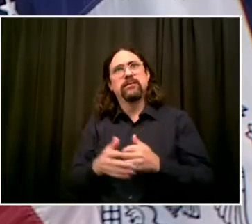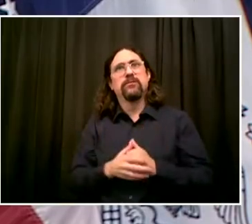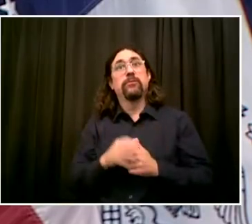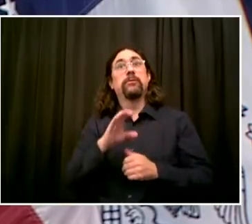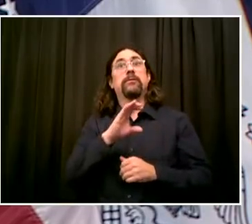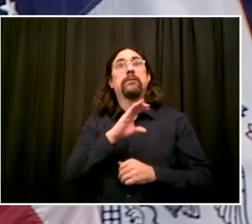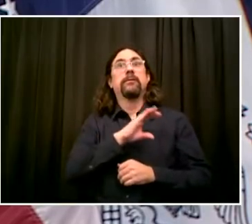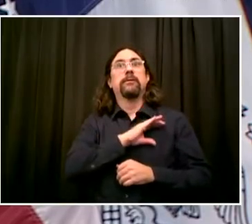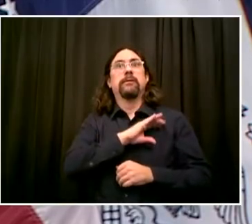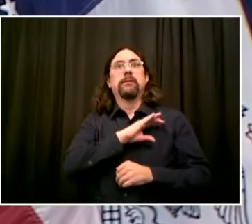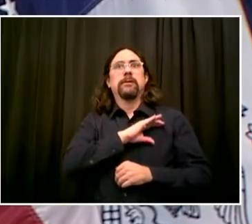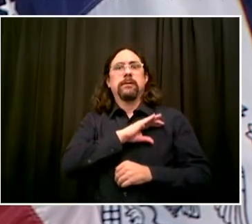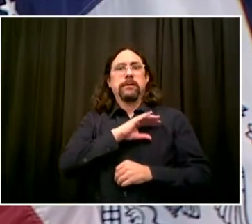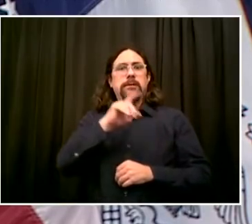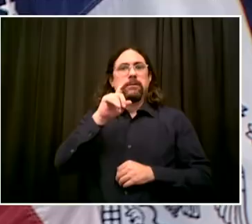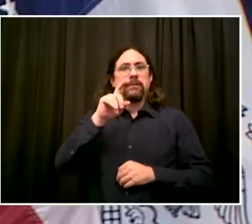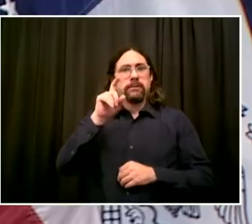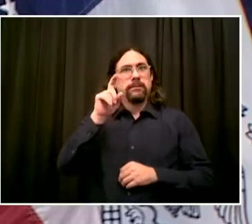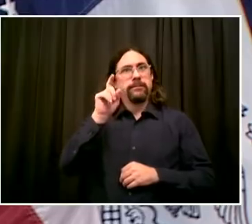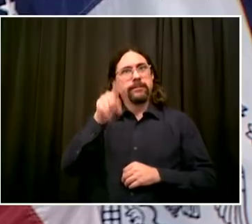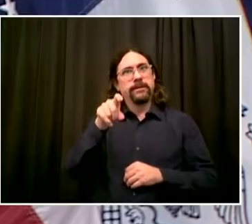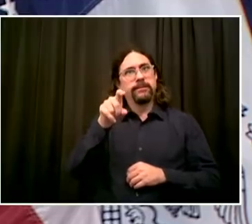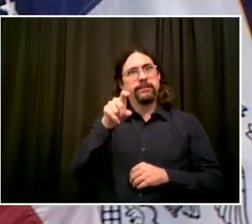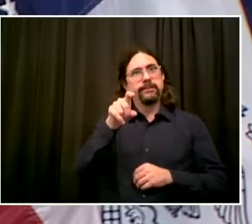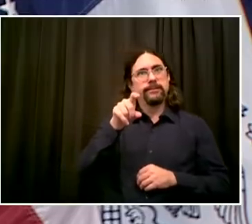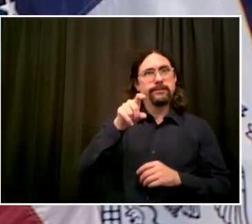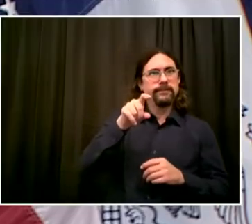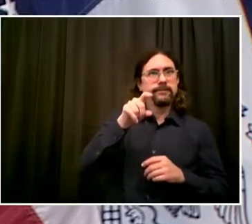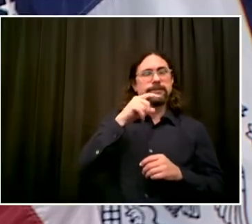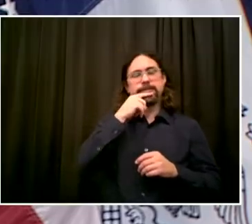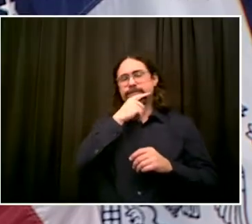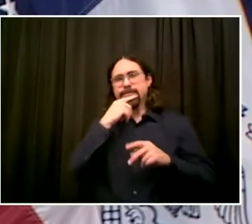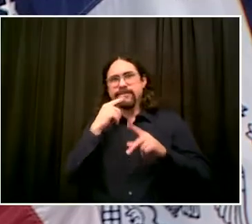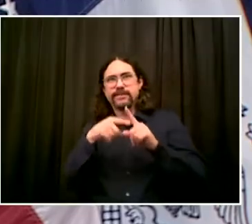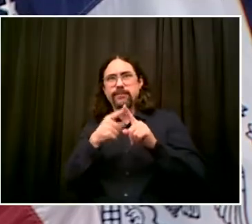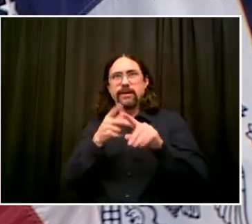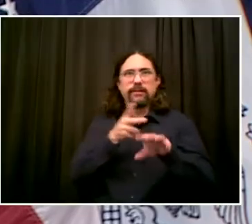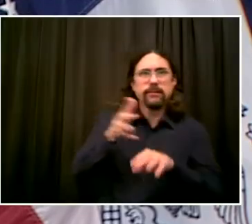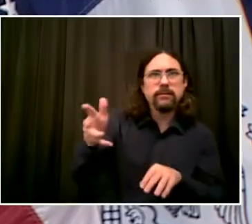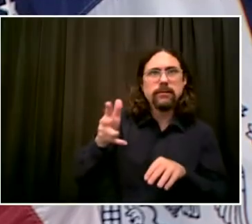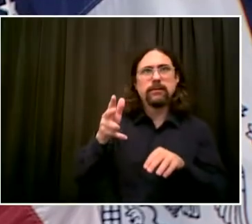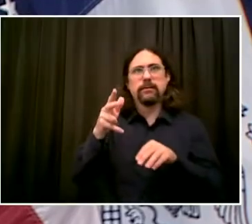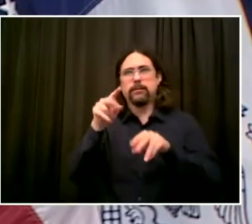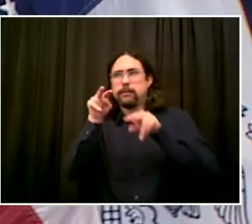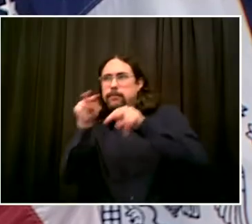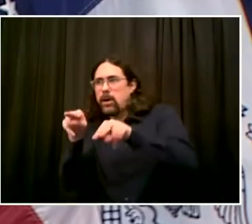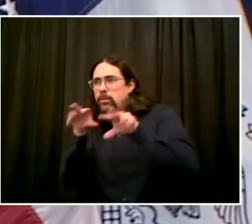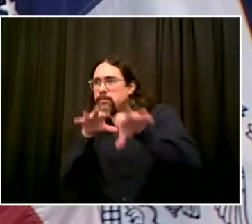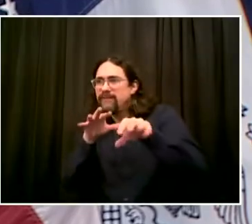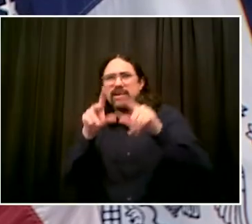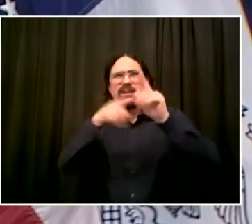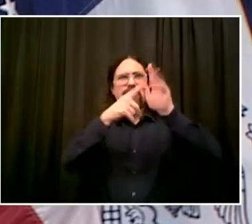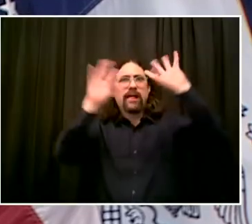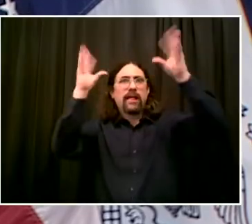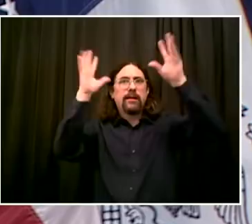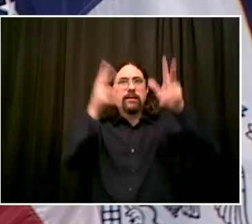ENFORCEMENT DOES BELONG TO TE H NYPD. THERE'S NO QUSETION THAT WE